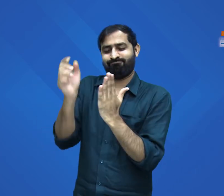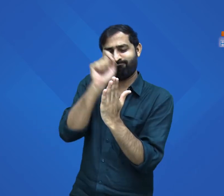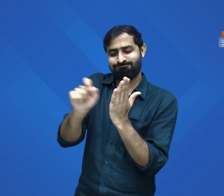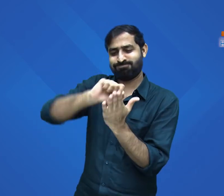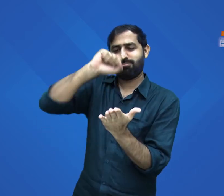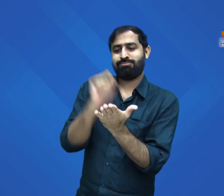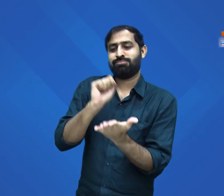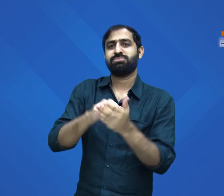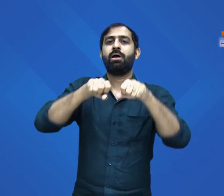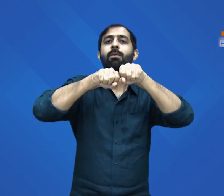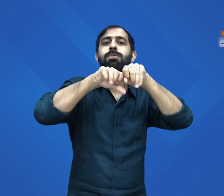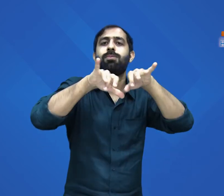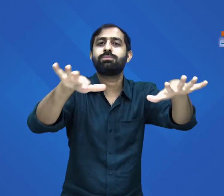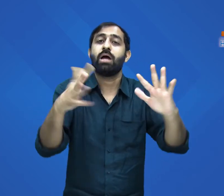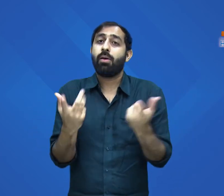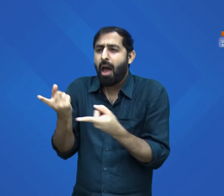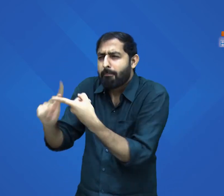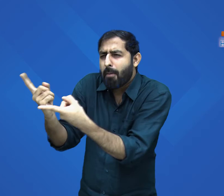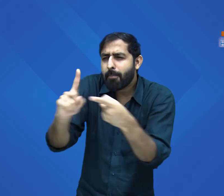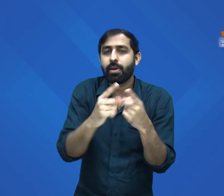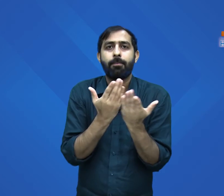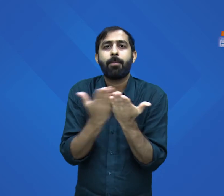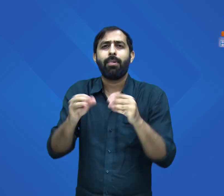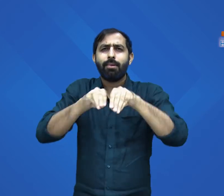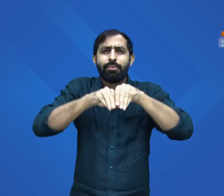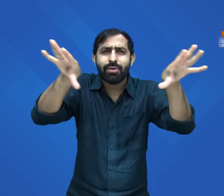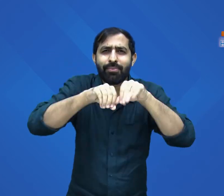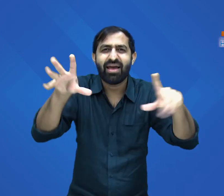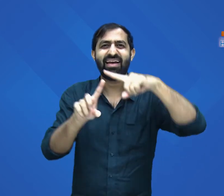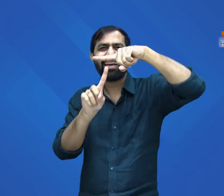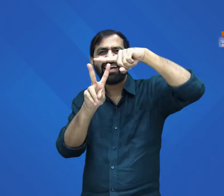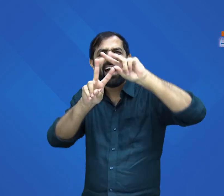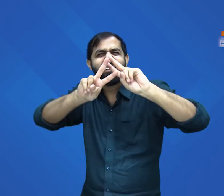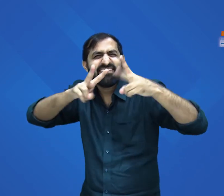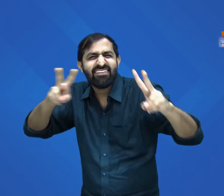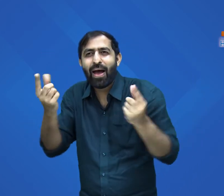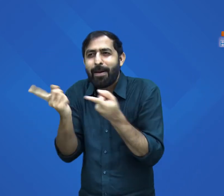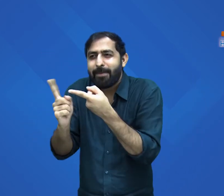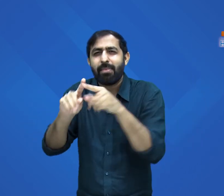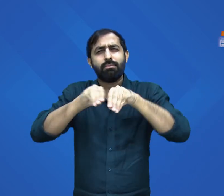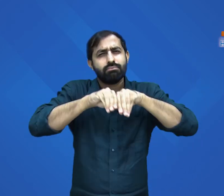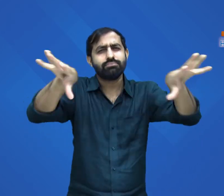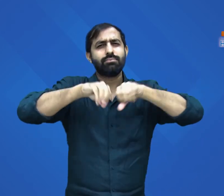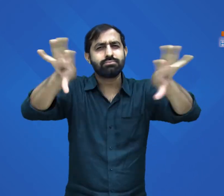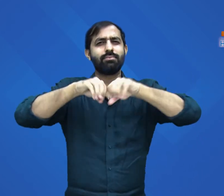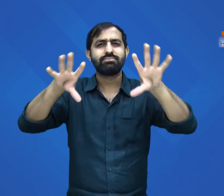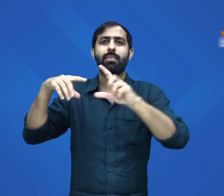stories, published articles, and literature which is passed down to the next generations. These are also turned into films and television series.